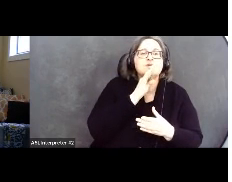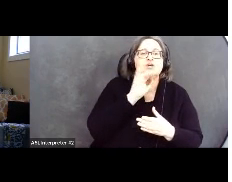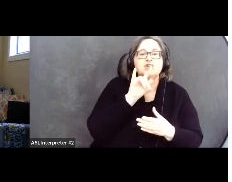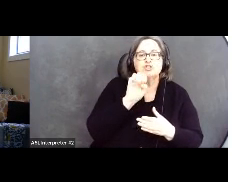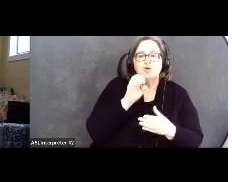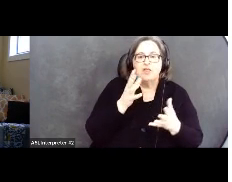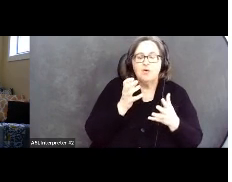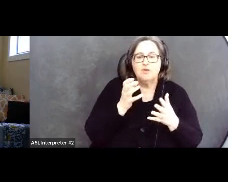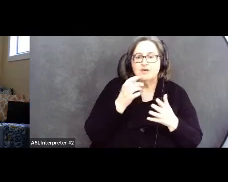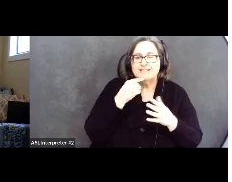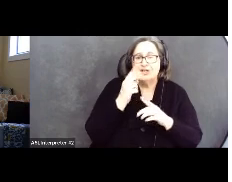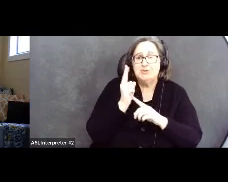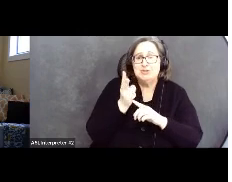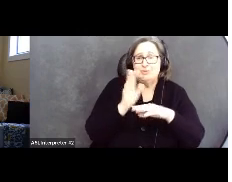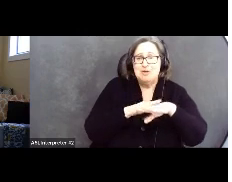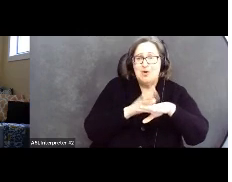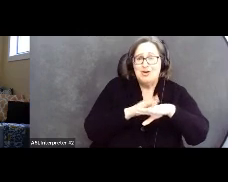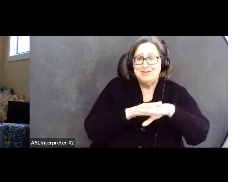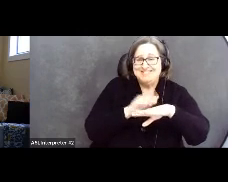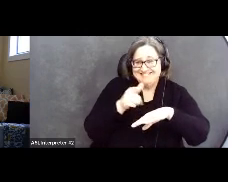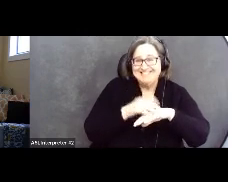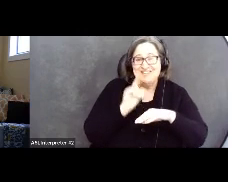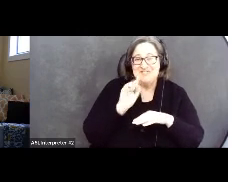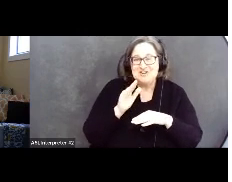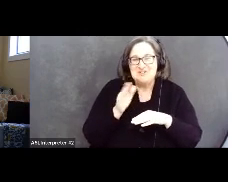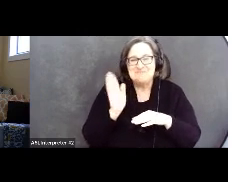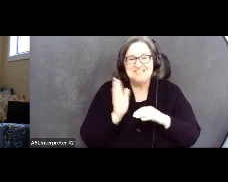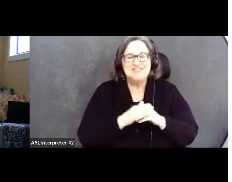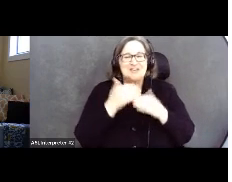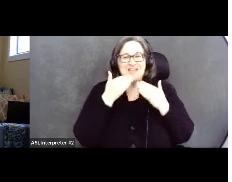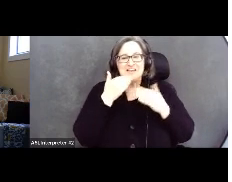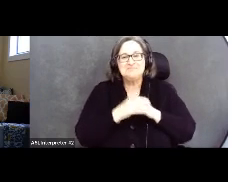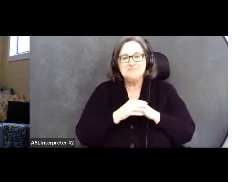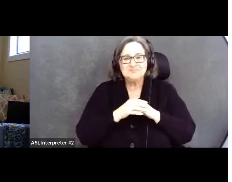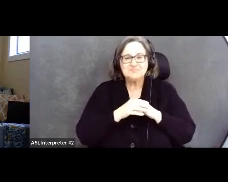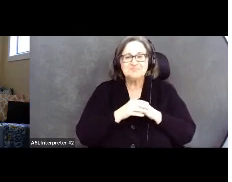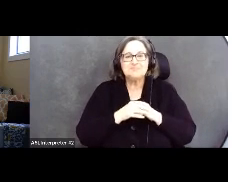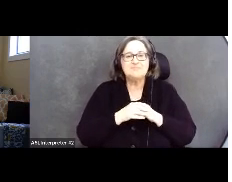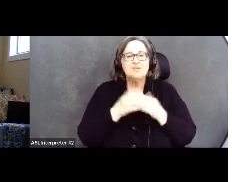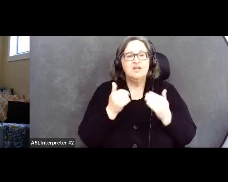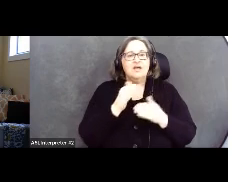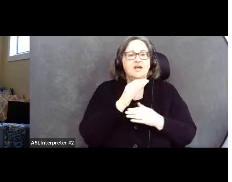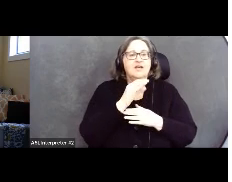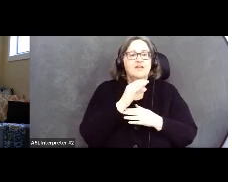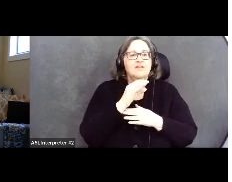a two minute warning for your segment. >> Perfect. Thank you. Here is the get